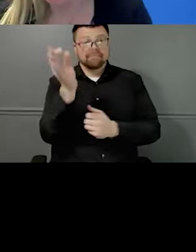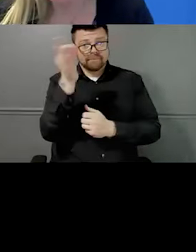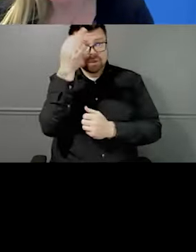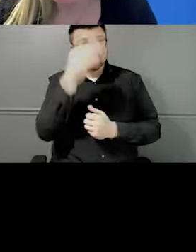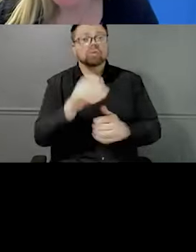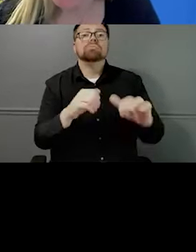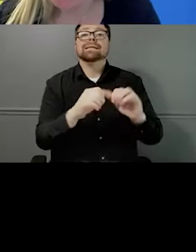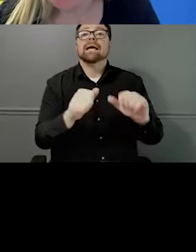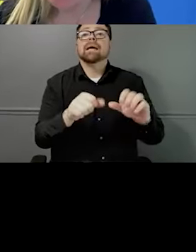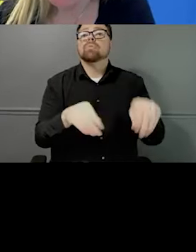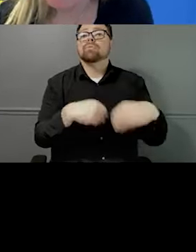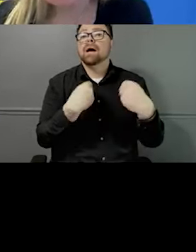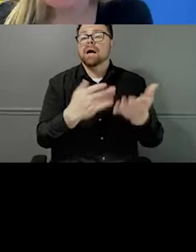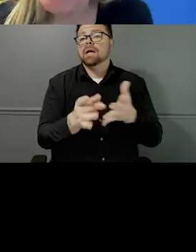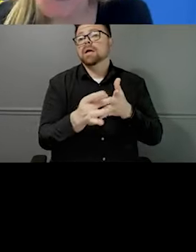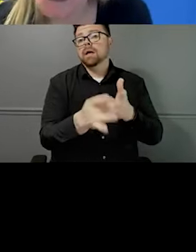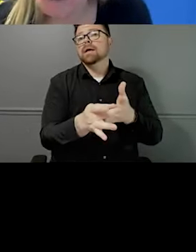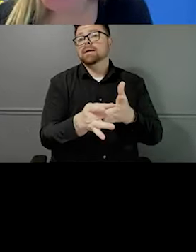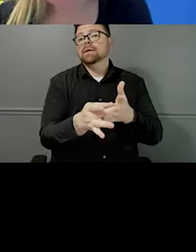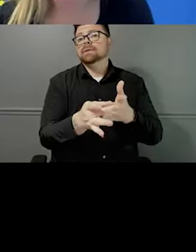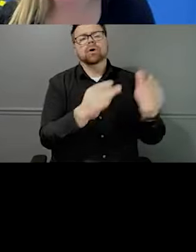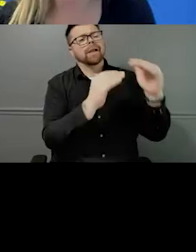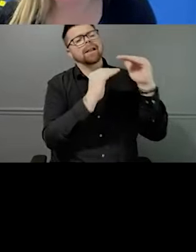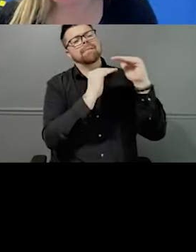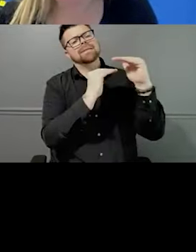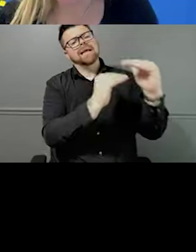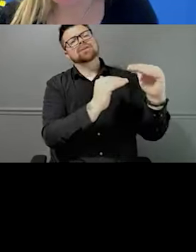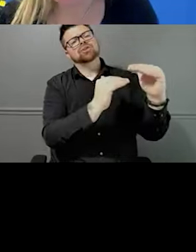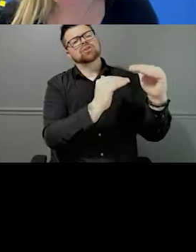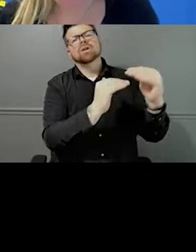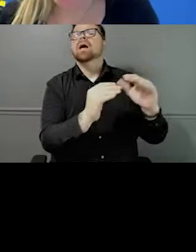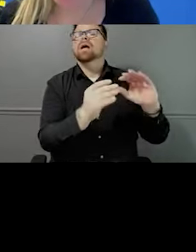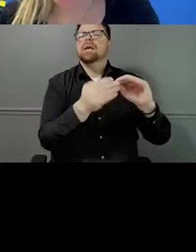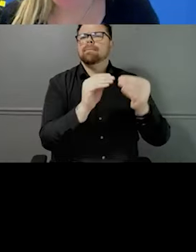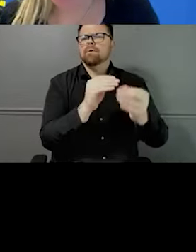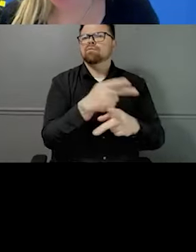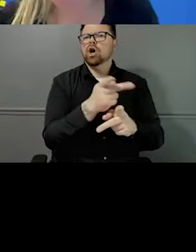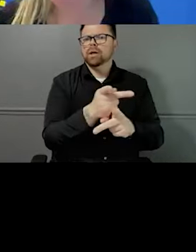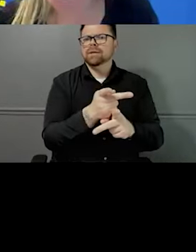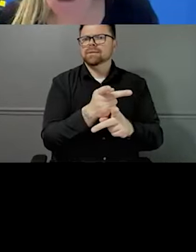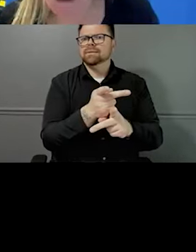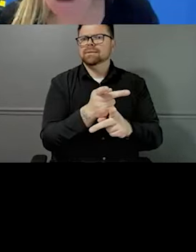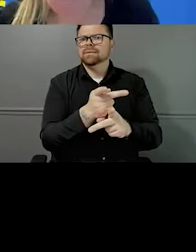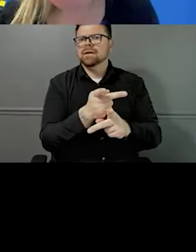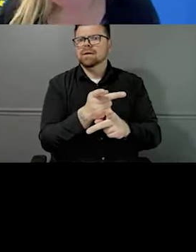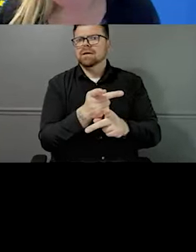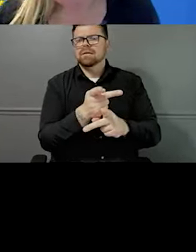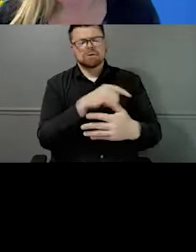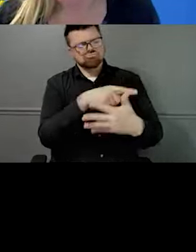guidance on a limitation of number of products that they may want to see.